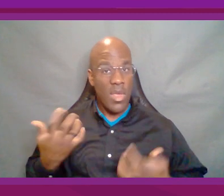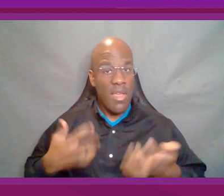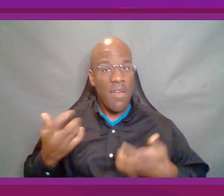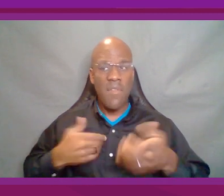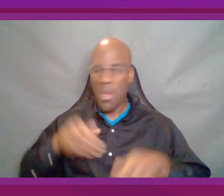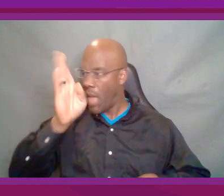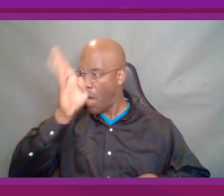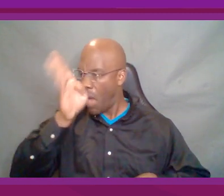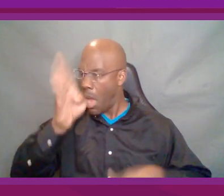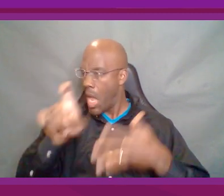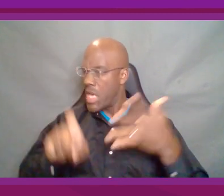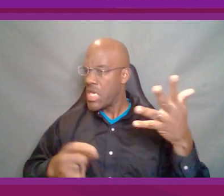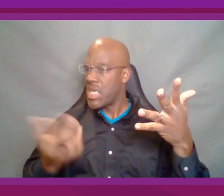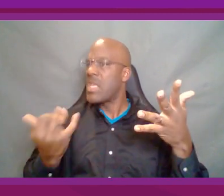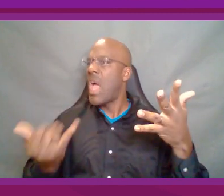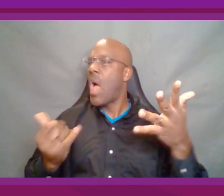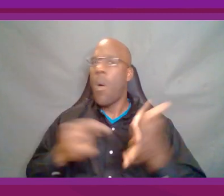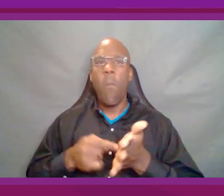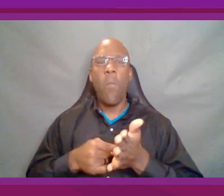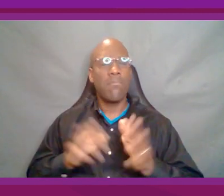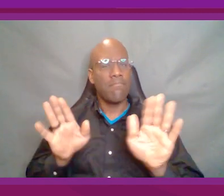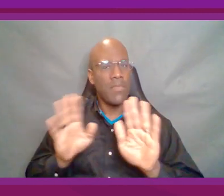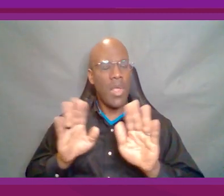aggressive and coming in saying here is my rights here's what I need, but being able to